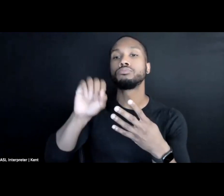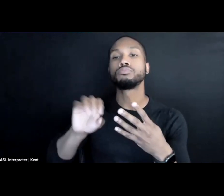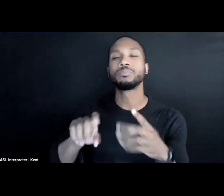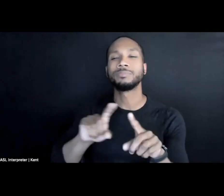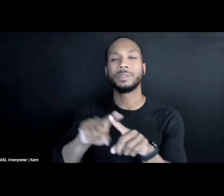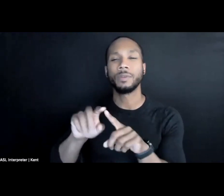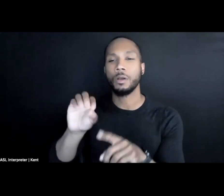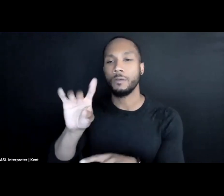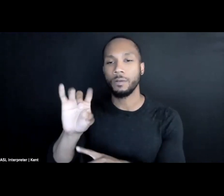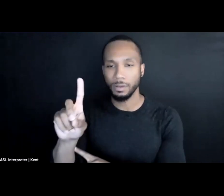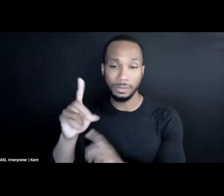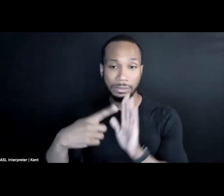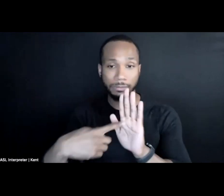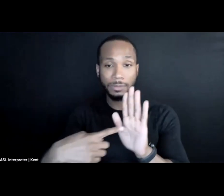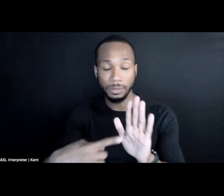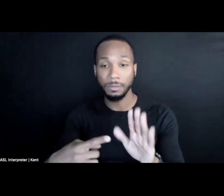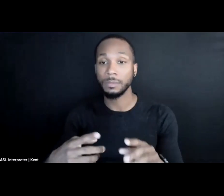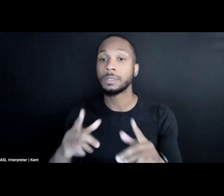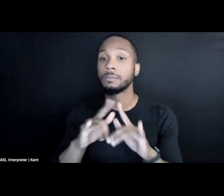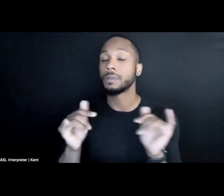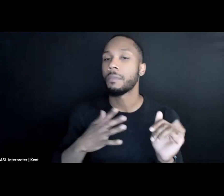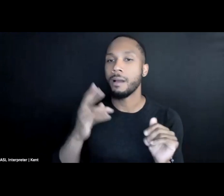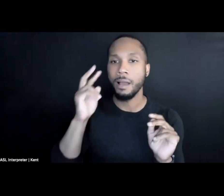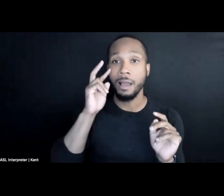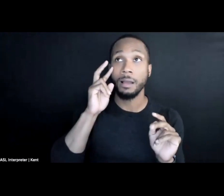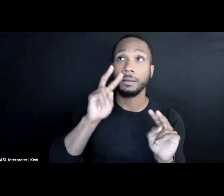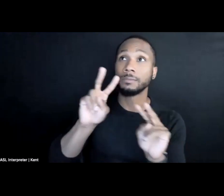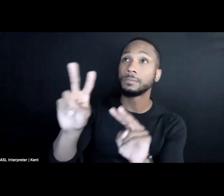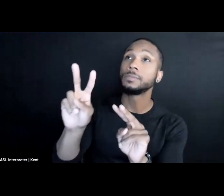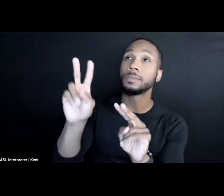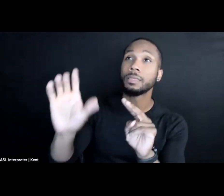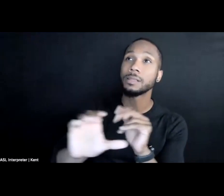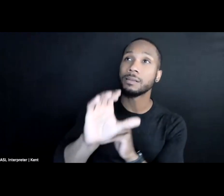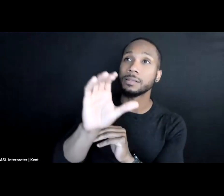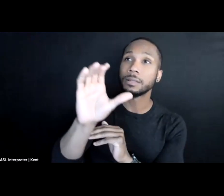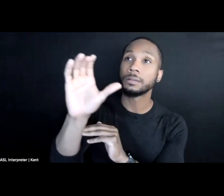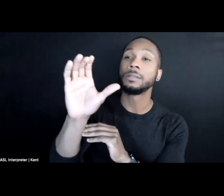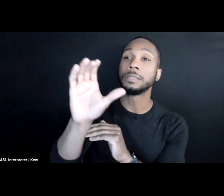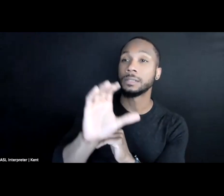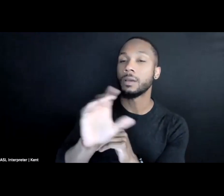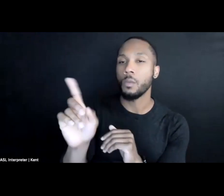But my eyes Watch the sunset At Sabana Grande.